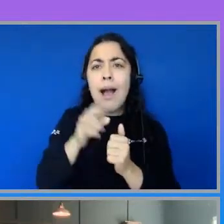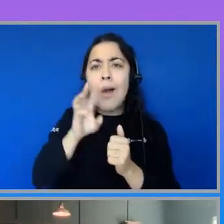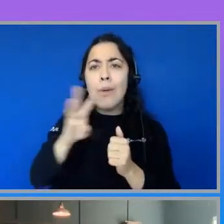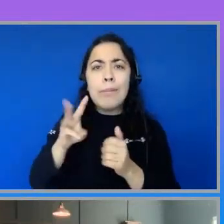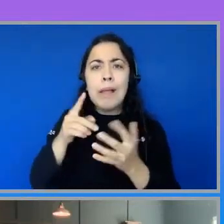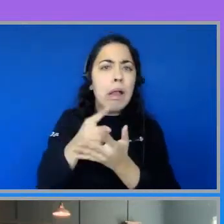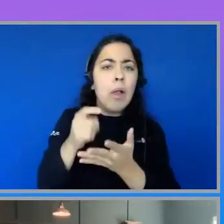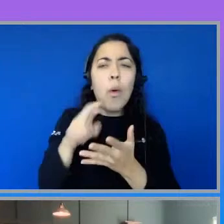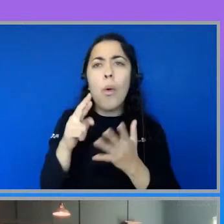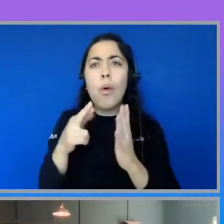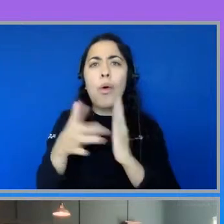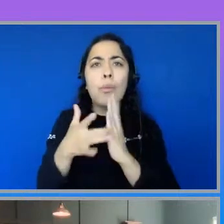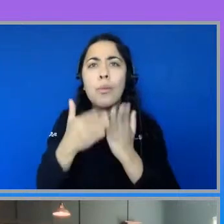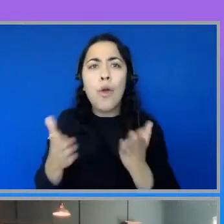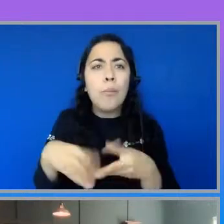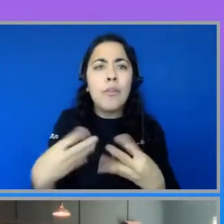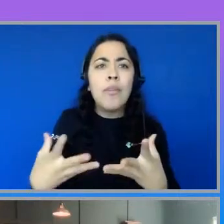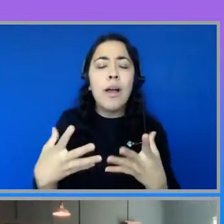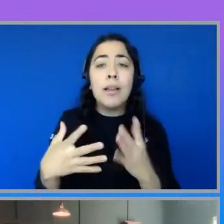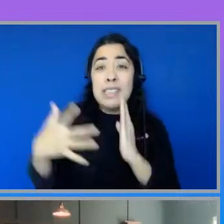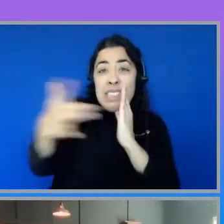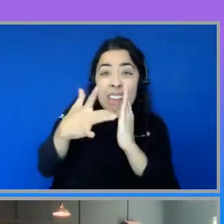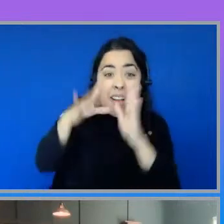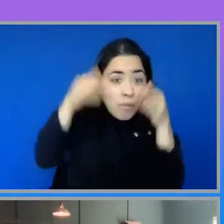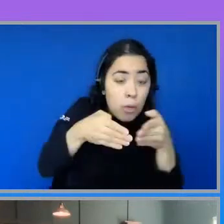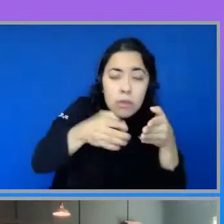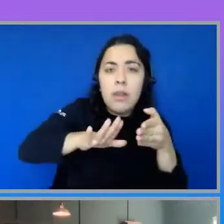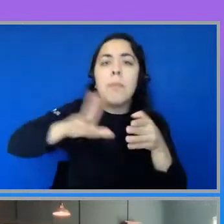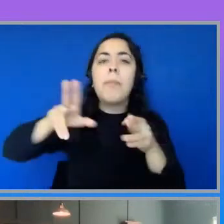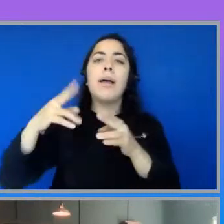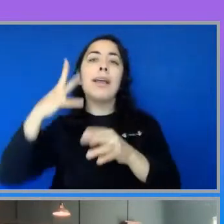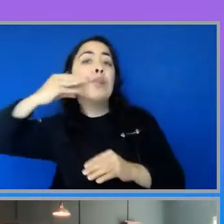just a technical perspective. We're going to start with color,